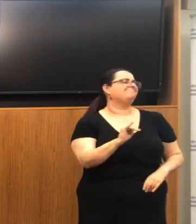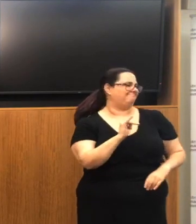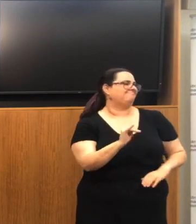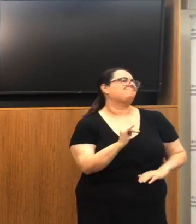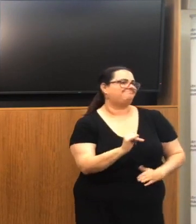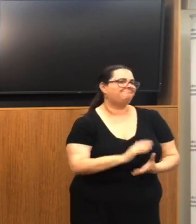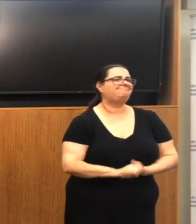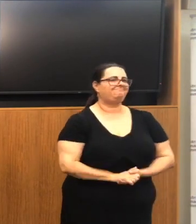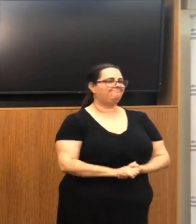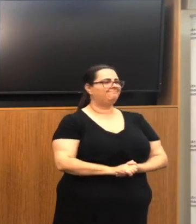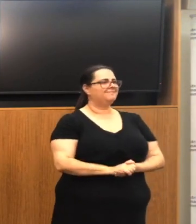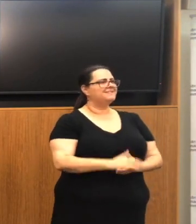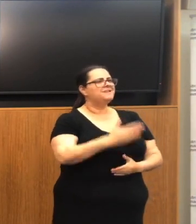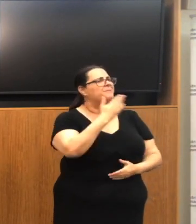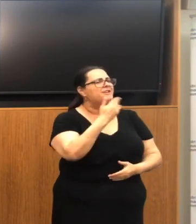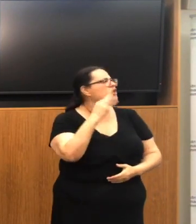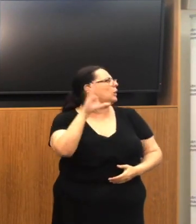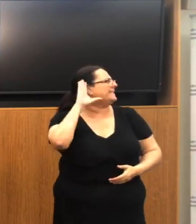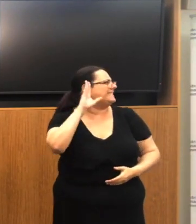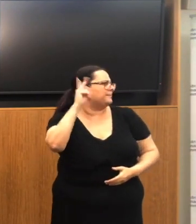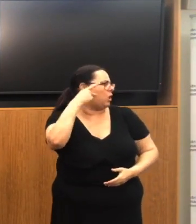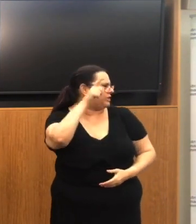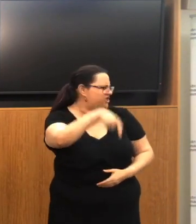And tell her not to listen to politicians.